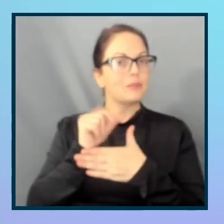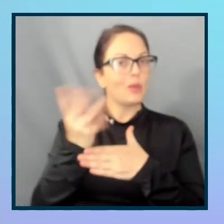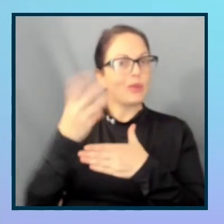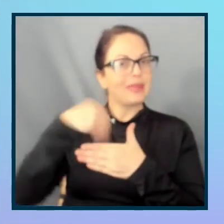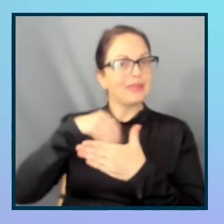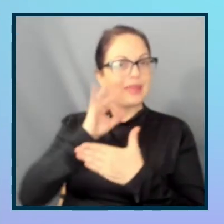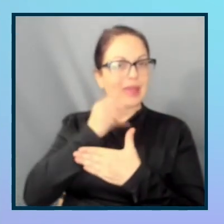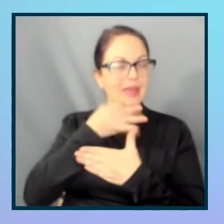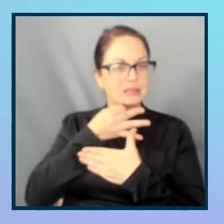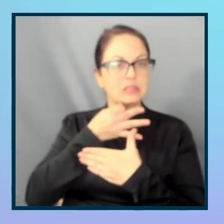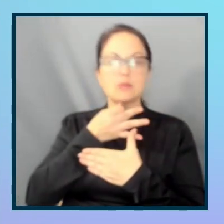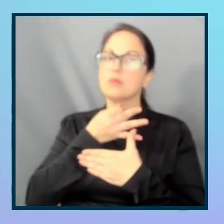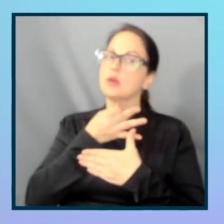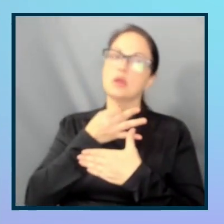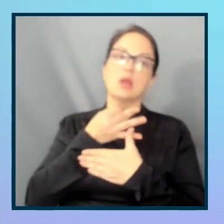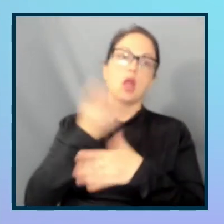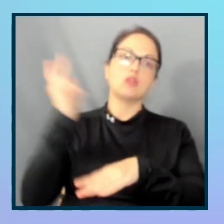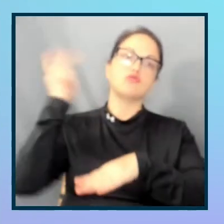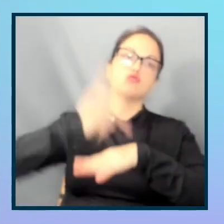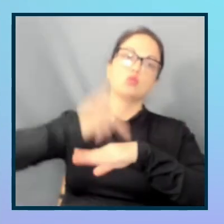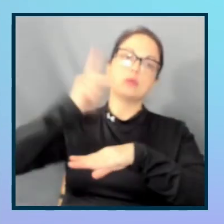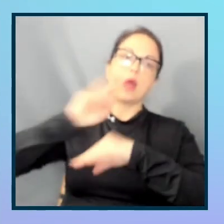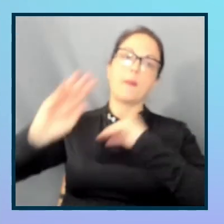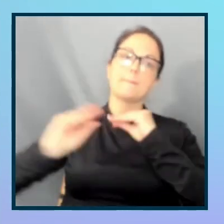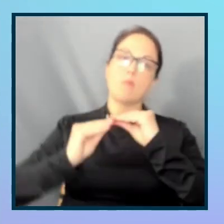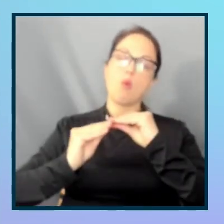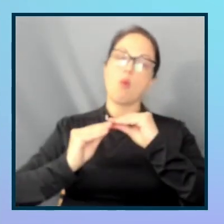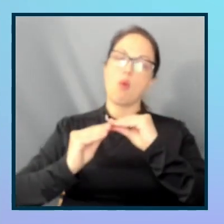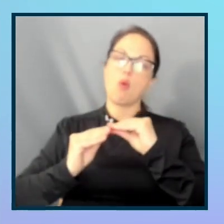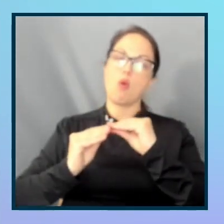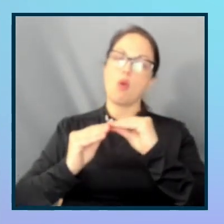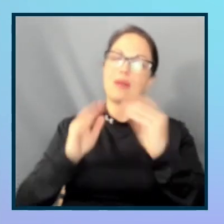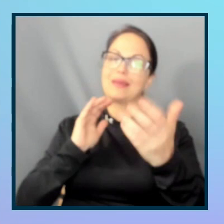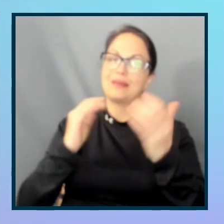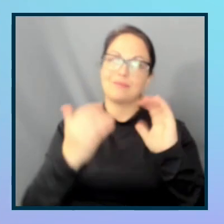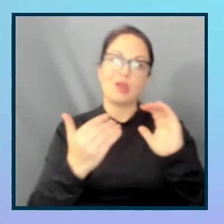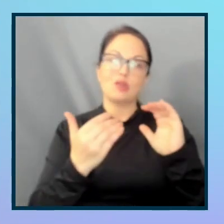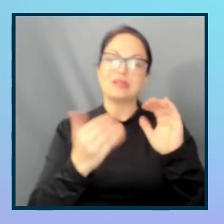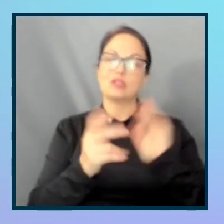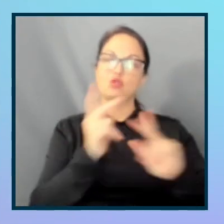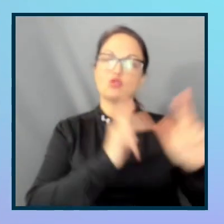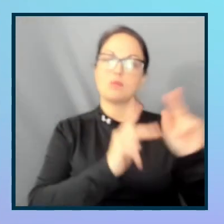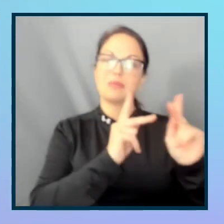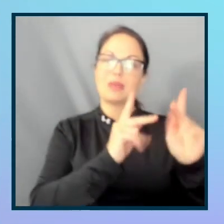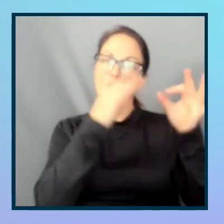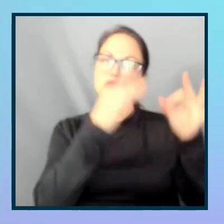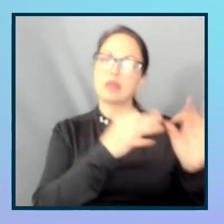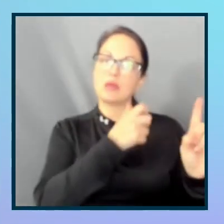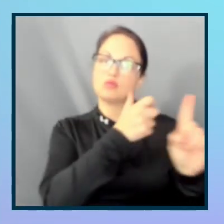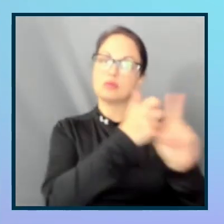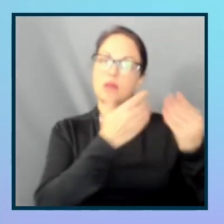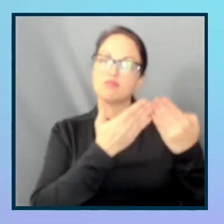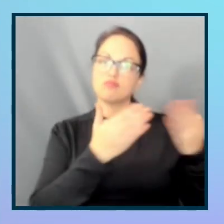is twice as high as the number of people that self-disclosed in the general population of Intuit.